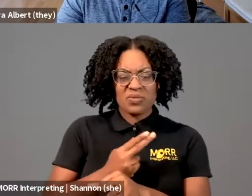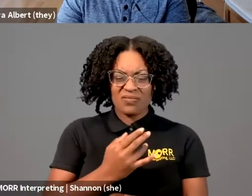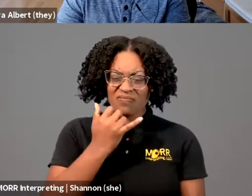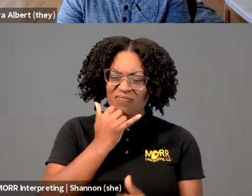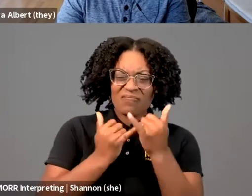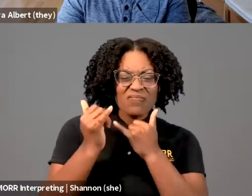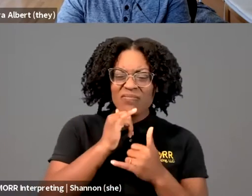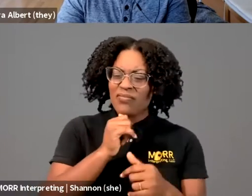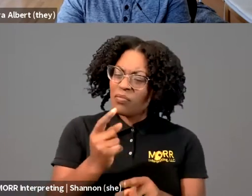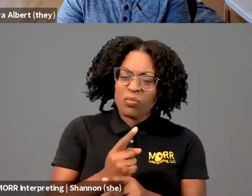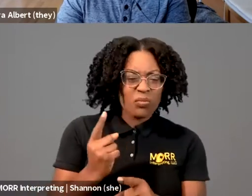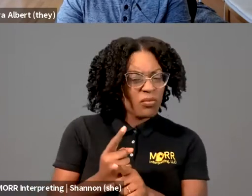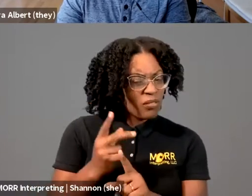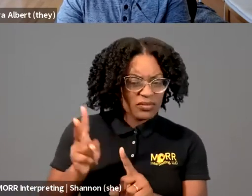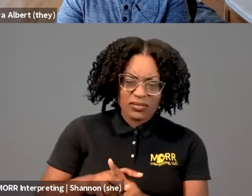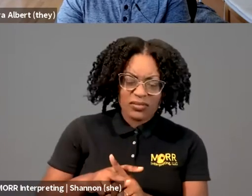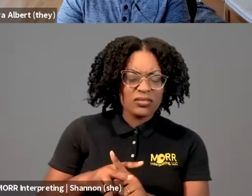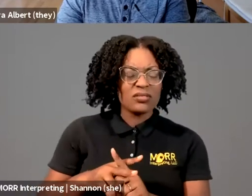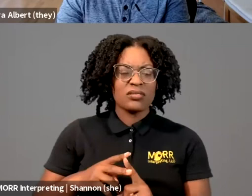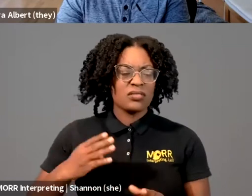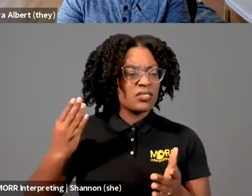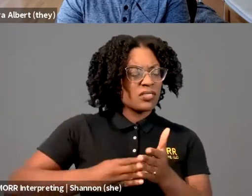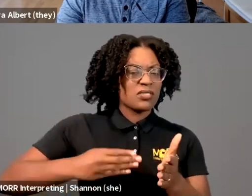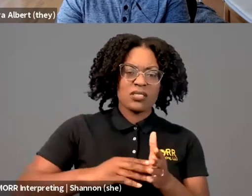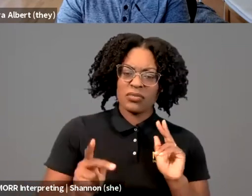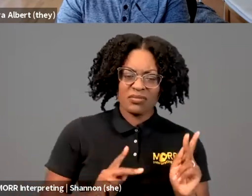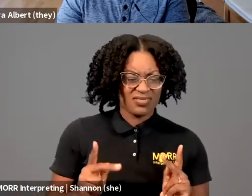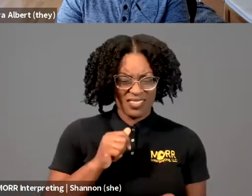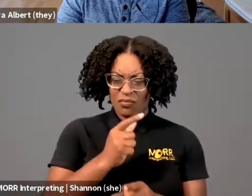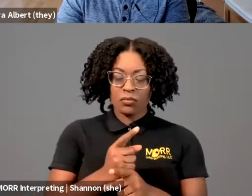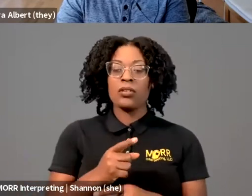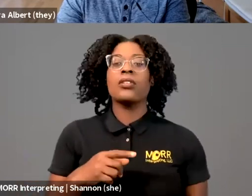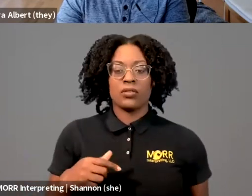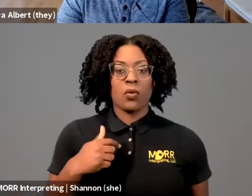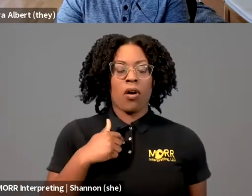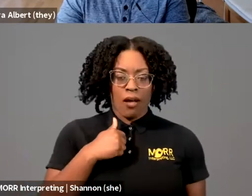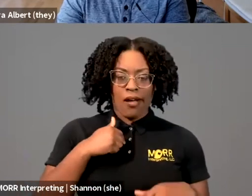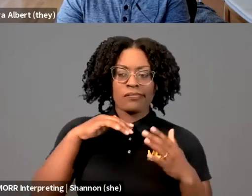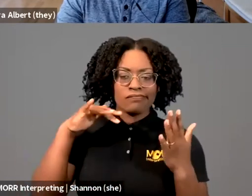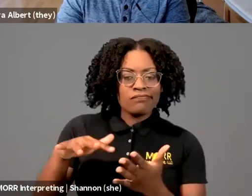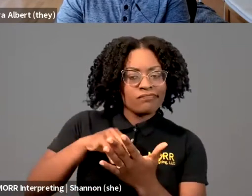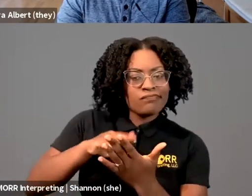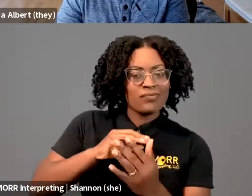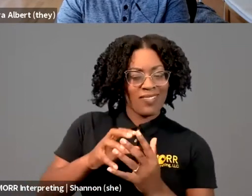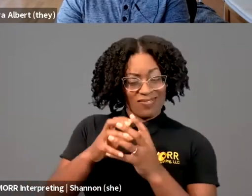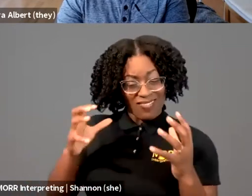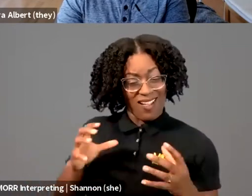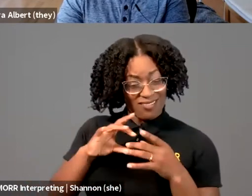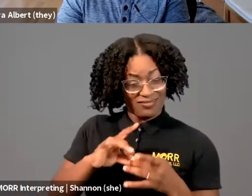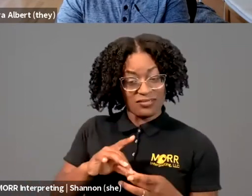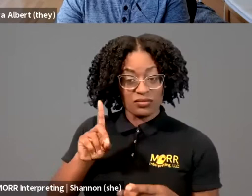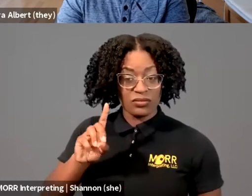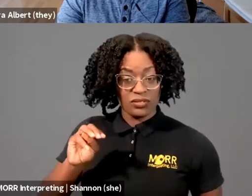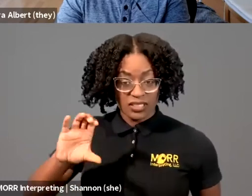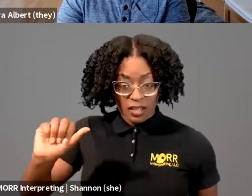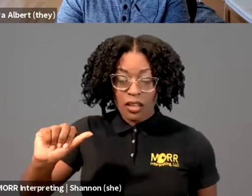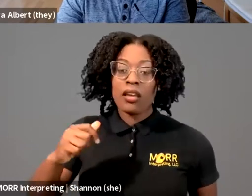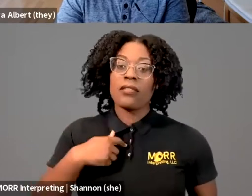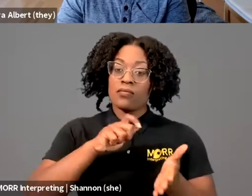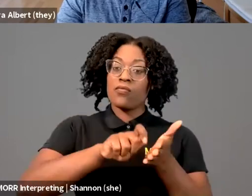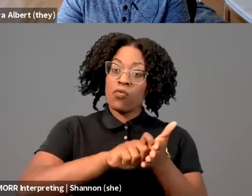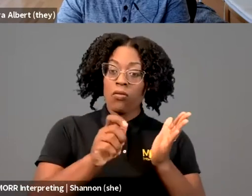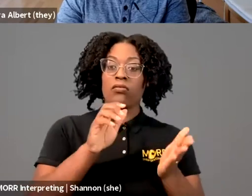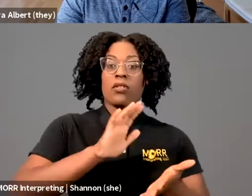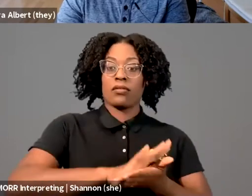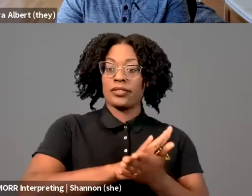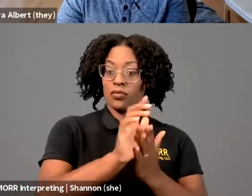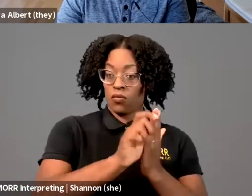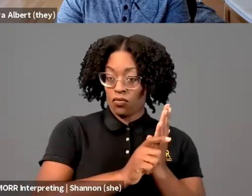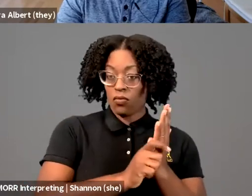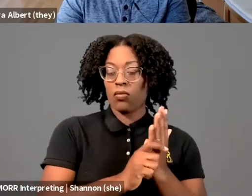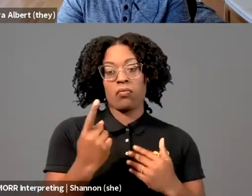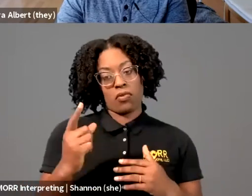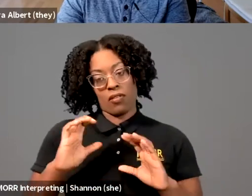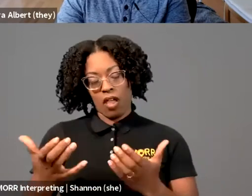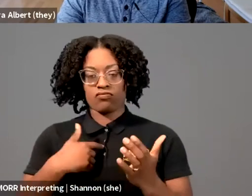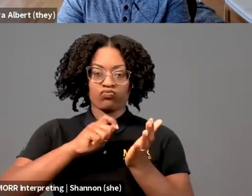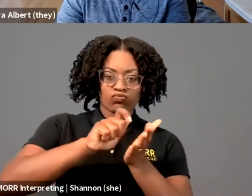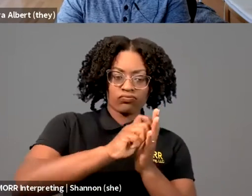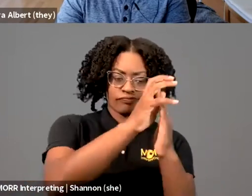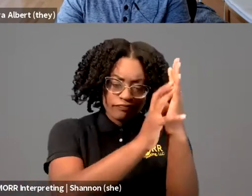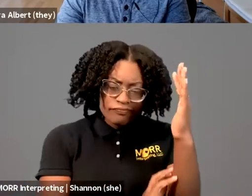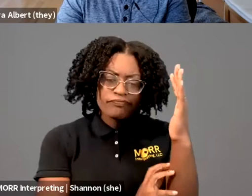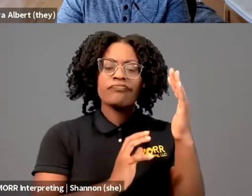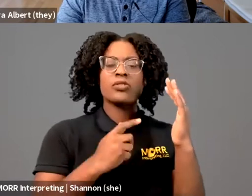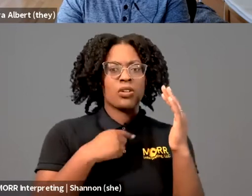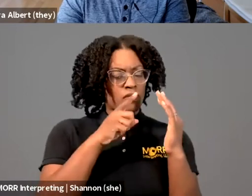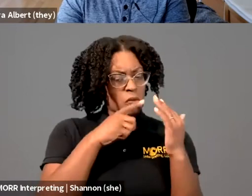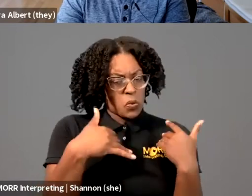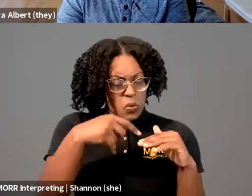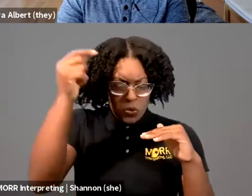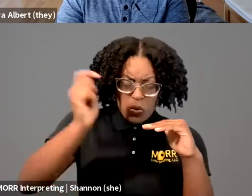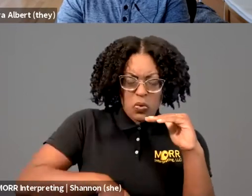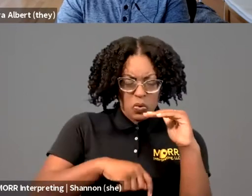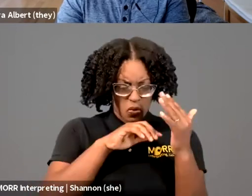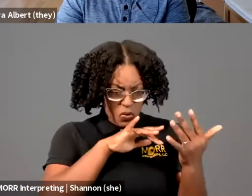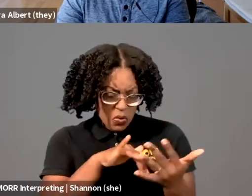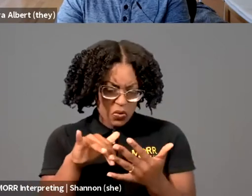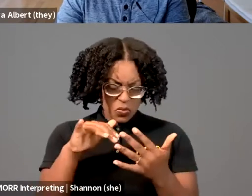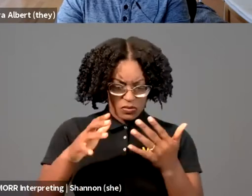And I learned about it a lot. I am actually -- I actually wrote another academic article about it for a class. So I really engaged with the topic and I'm willing to help more people in that community with it.